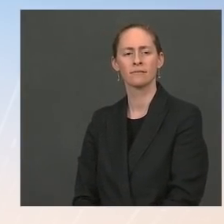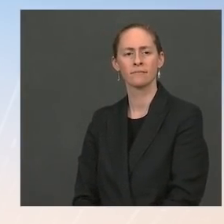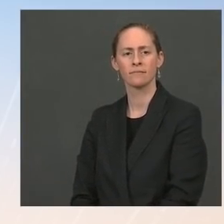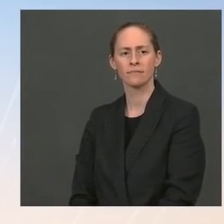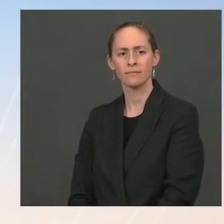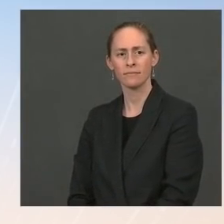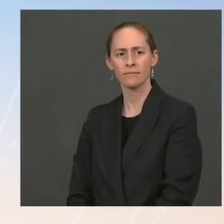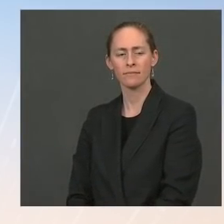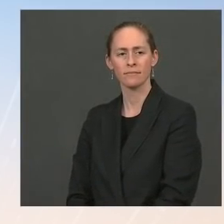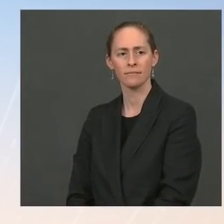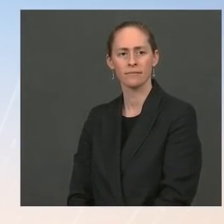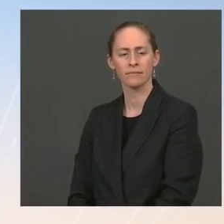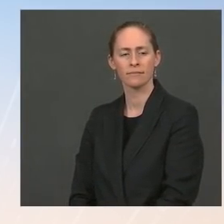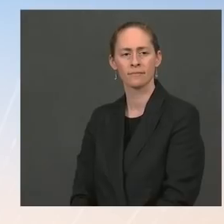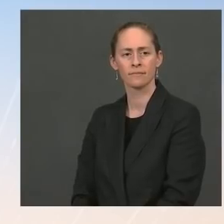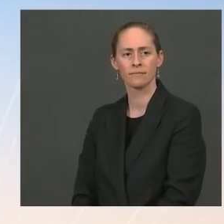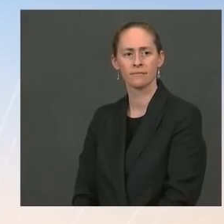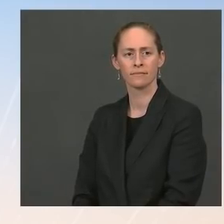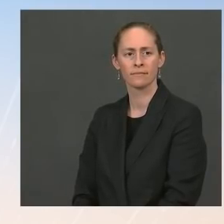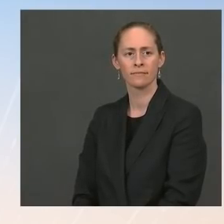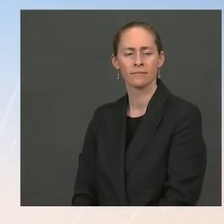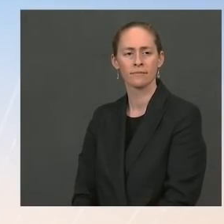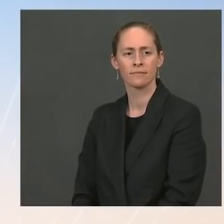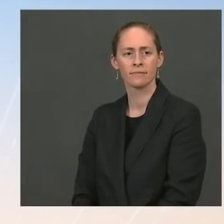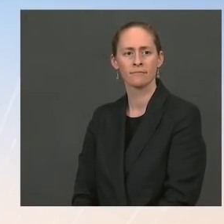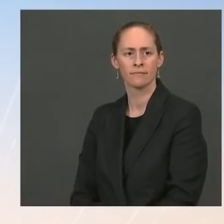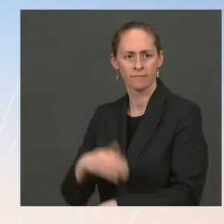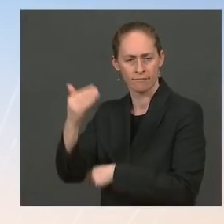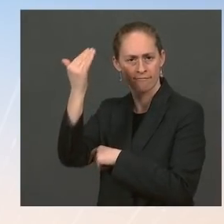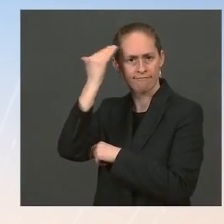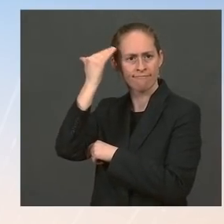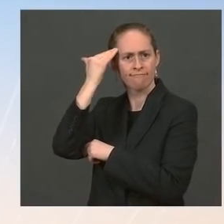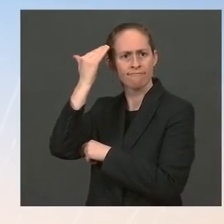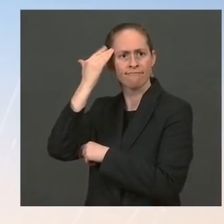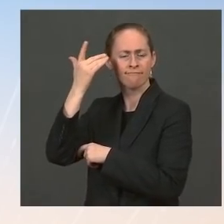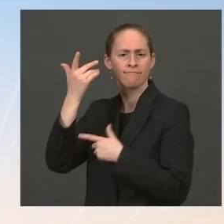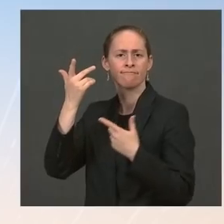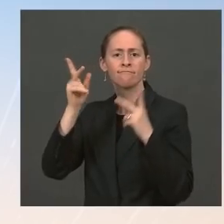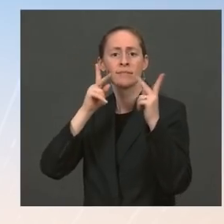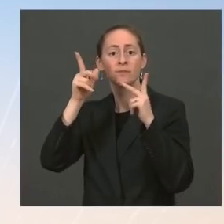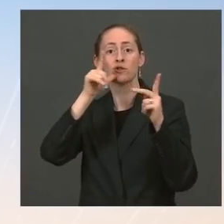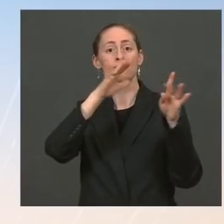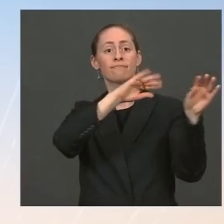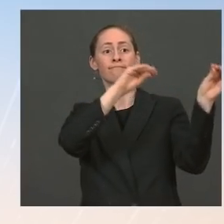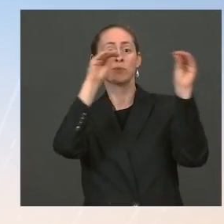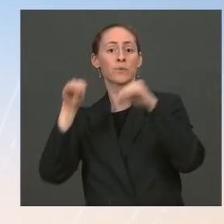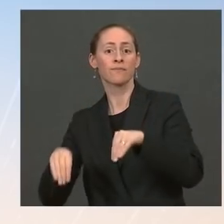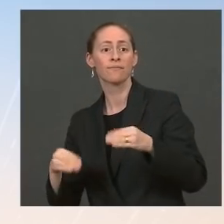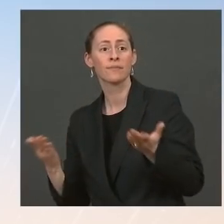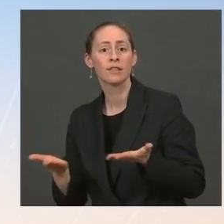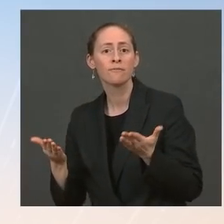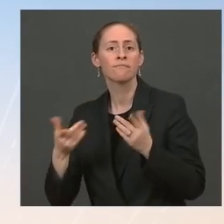without bringing up the policy like "Remain in Mexico"? Where does the White House think the proper forum for that